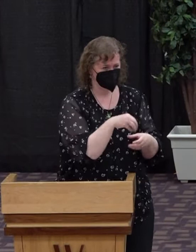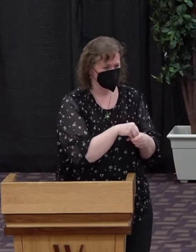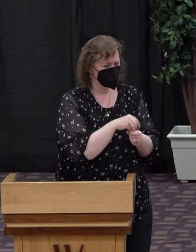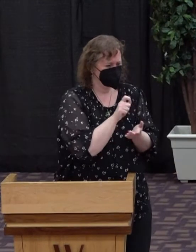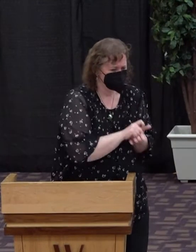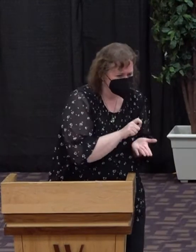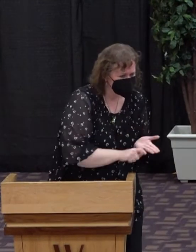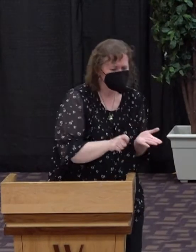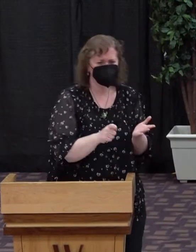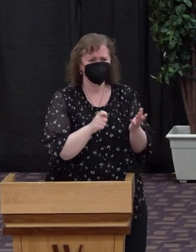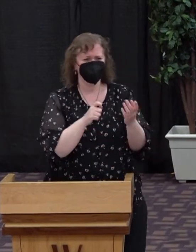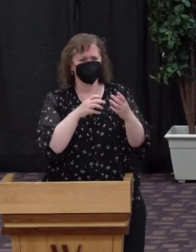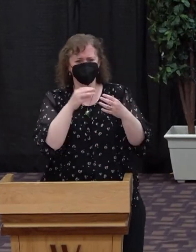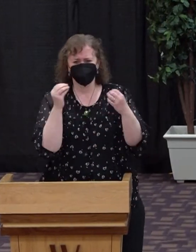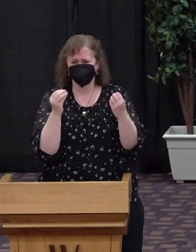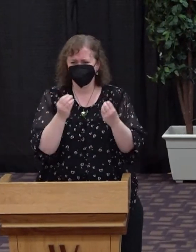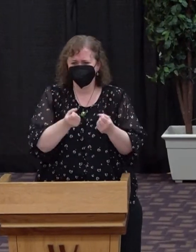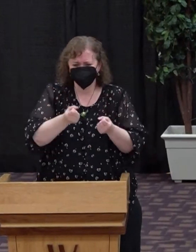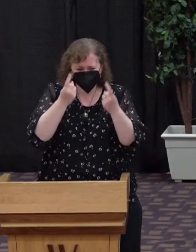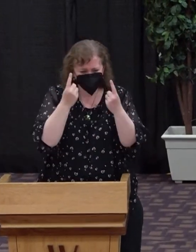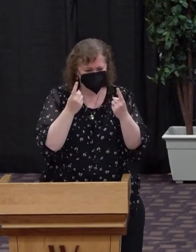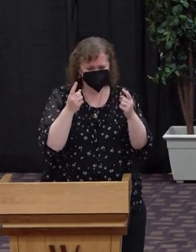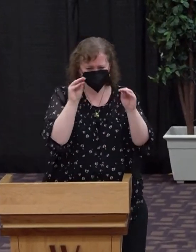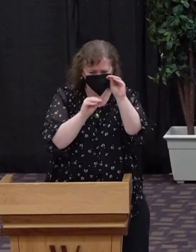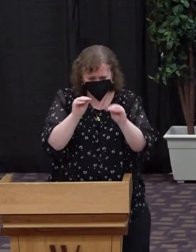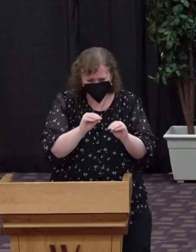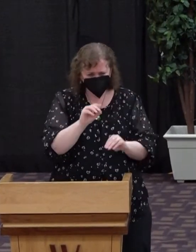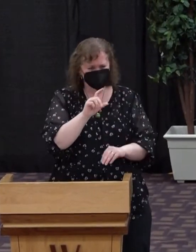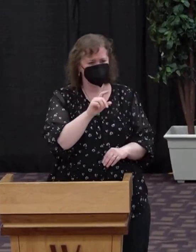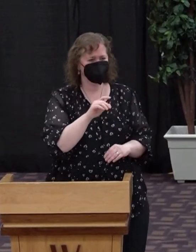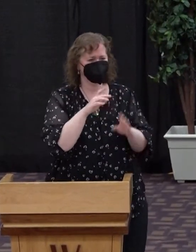They were learning a lot of skills that they would journal about.